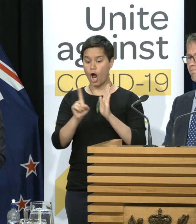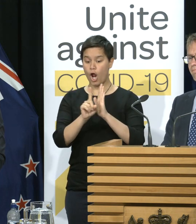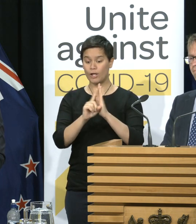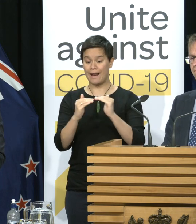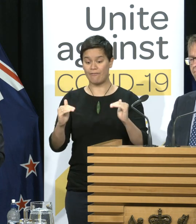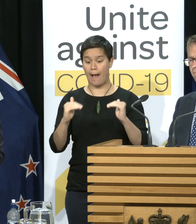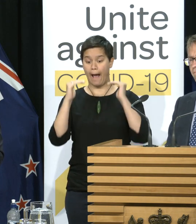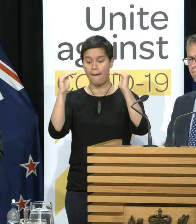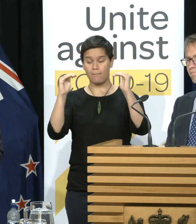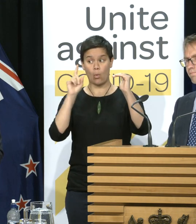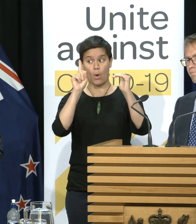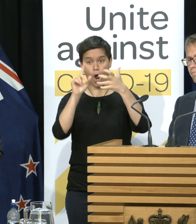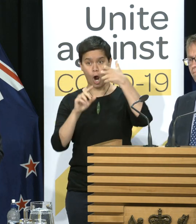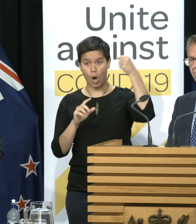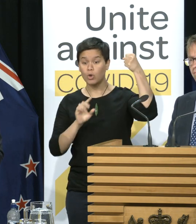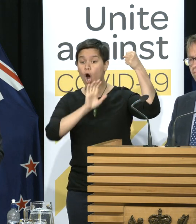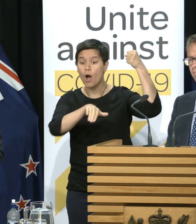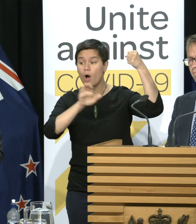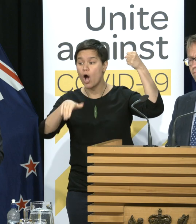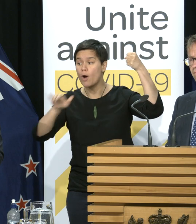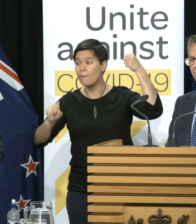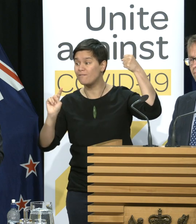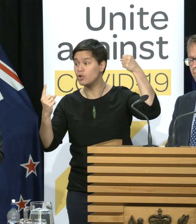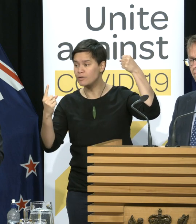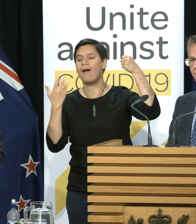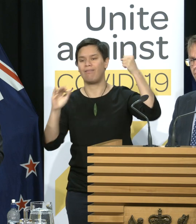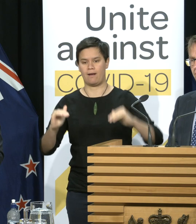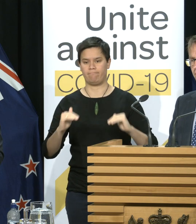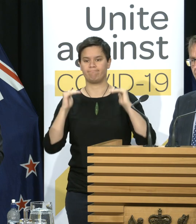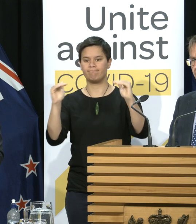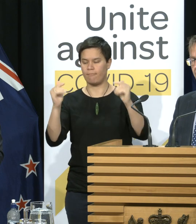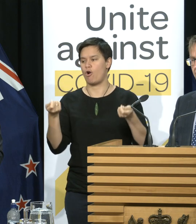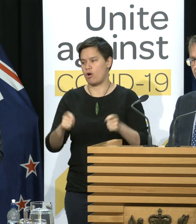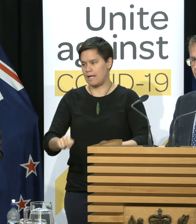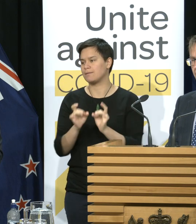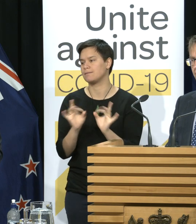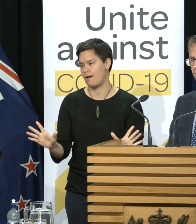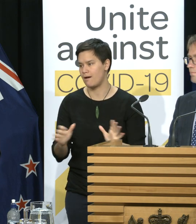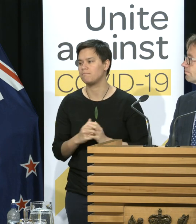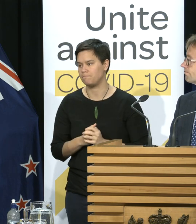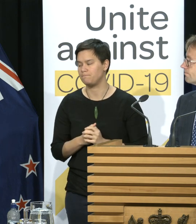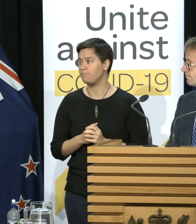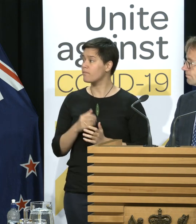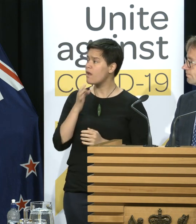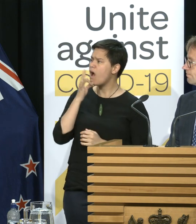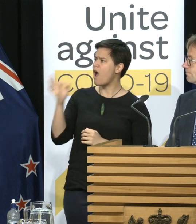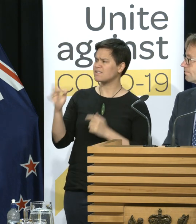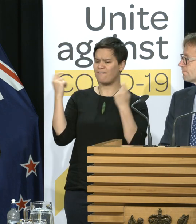So that perhaps scaling back given the level of risk associated with them? No, because the risk is ultimately